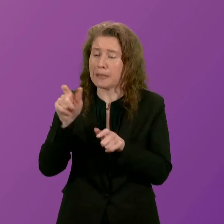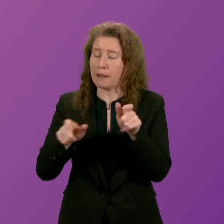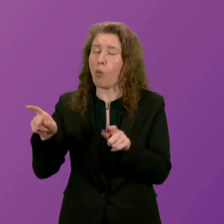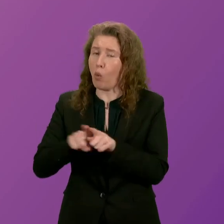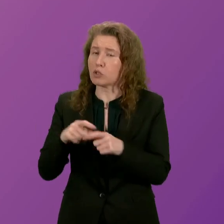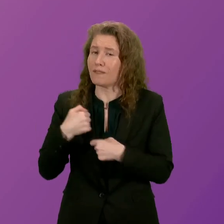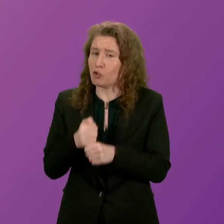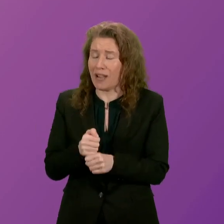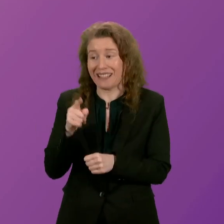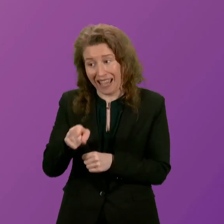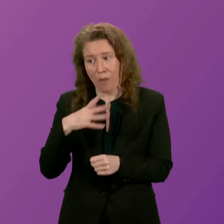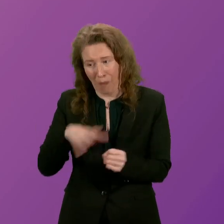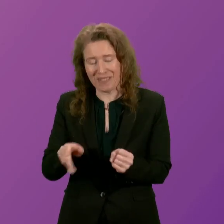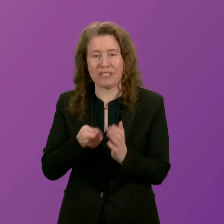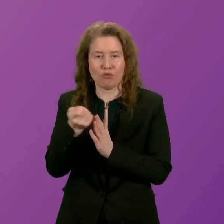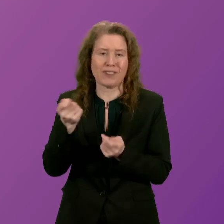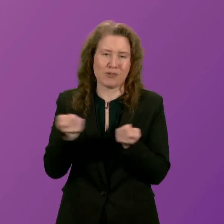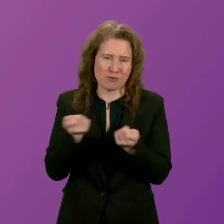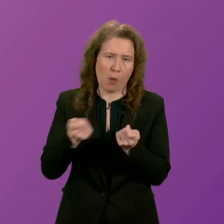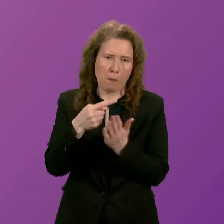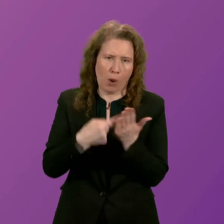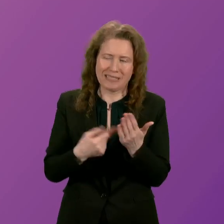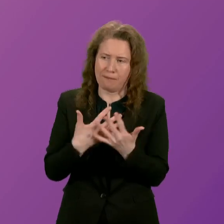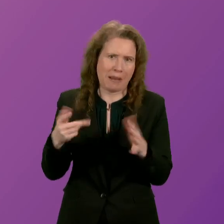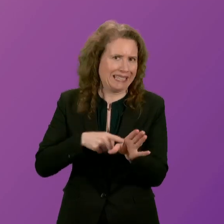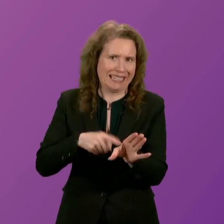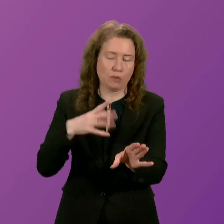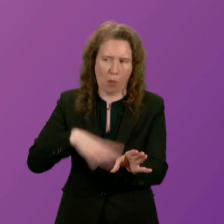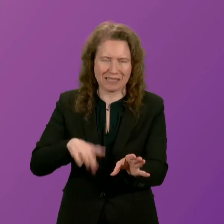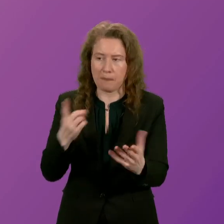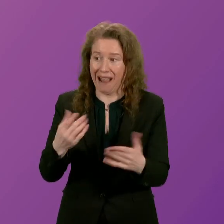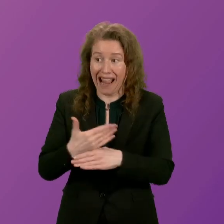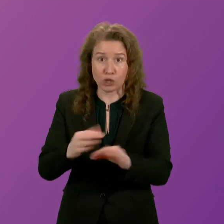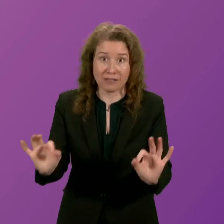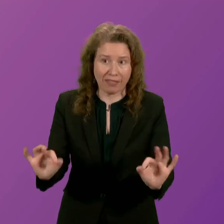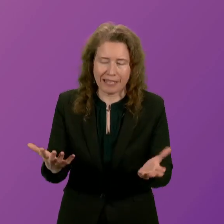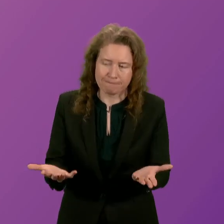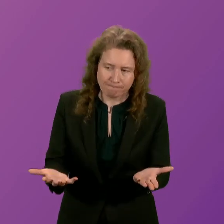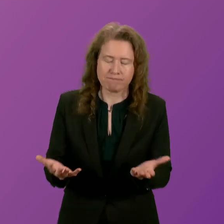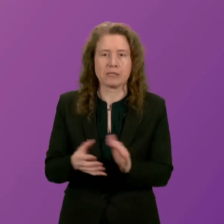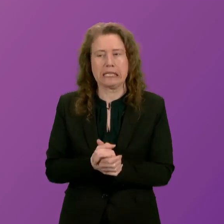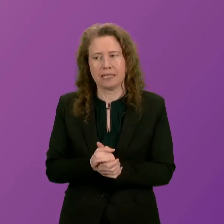have voted for rent control policy for many years without action happening. There was never any need